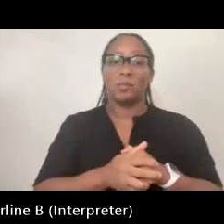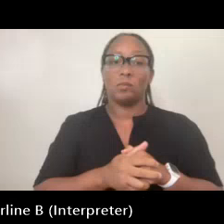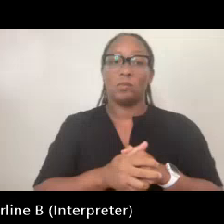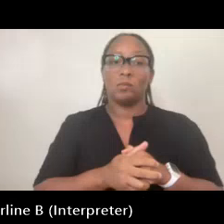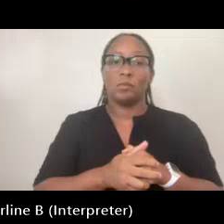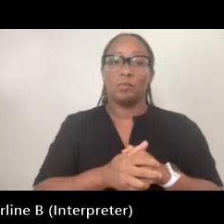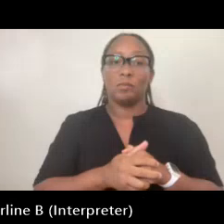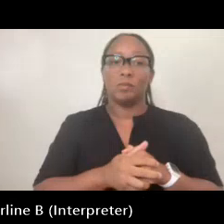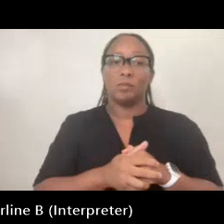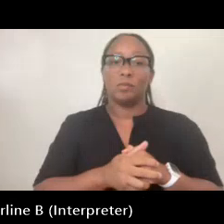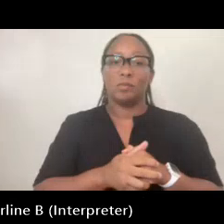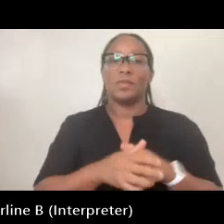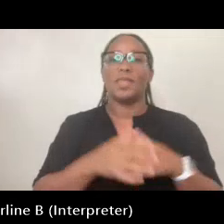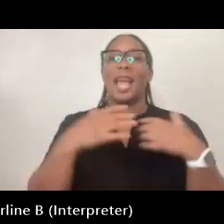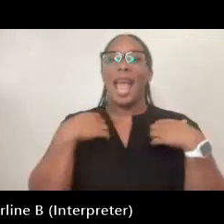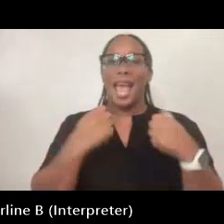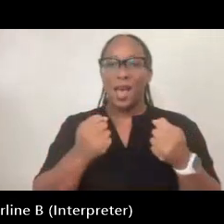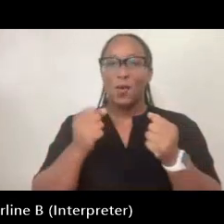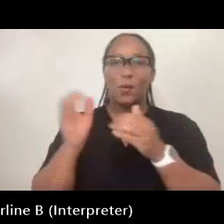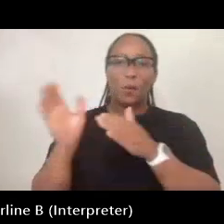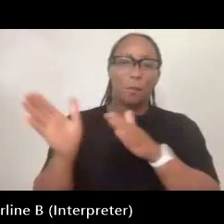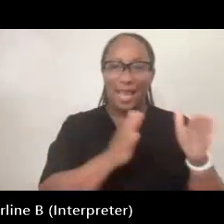Is an example of a health plan partnership.